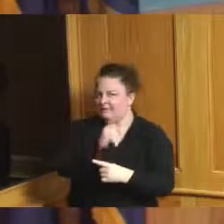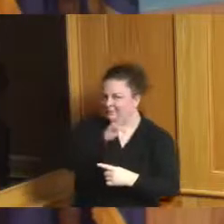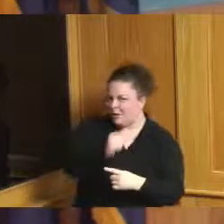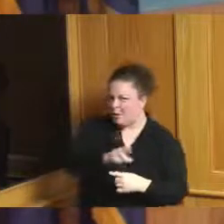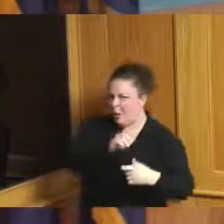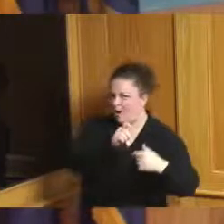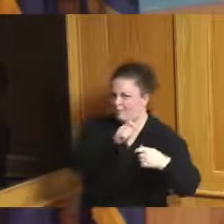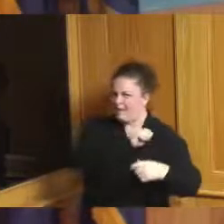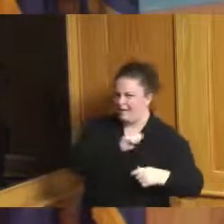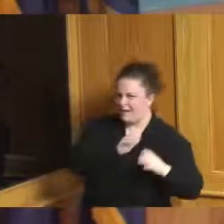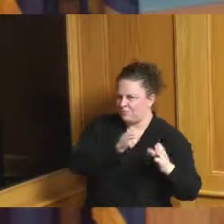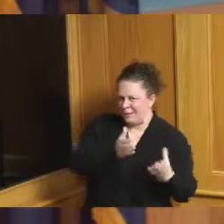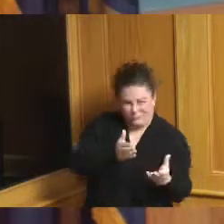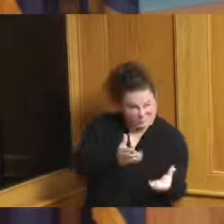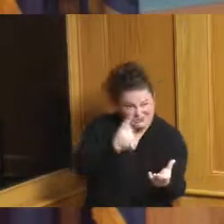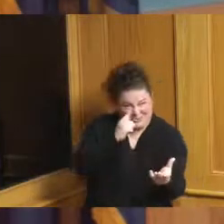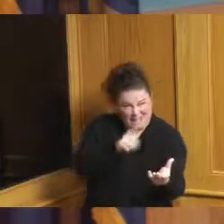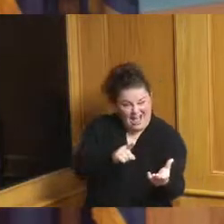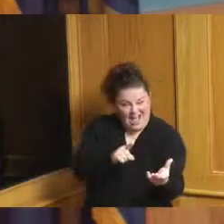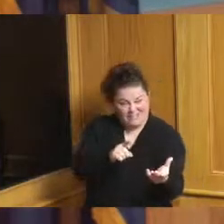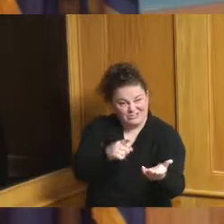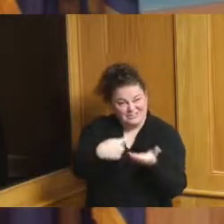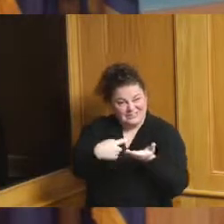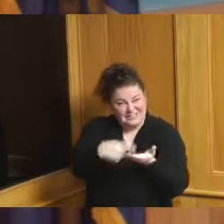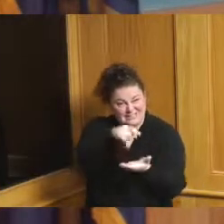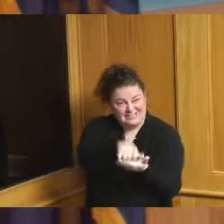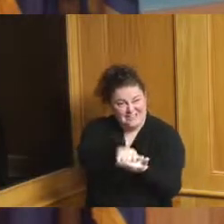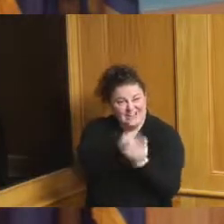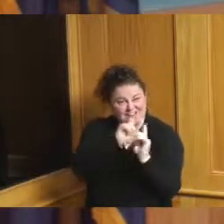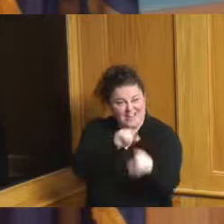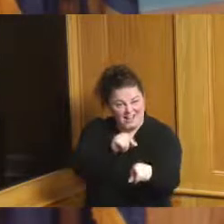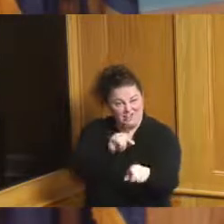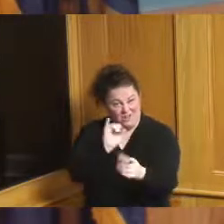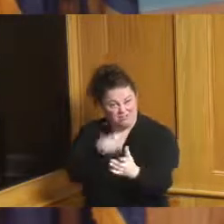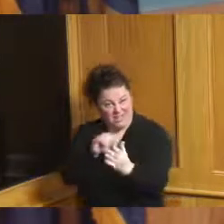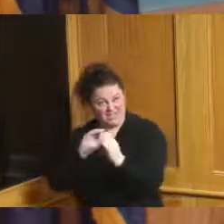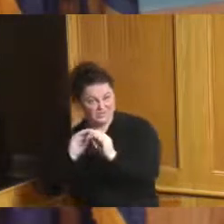can you talk about that i understand that that may have been corrected yeah Madam President